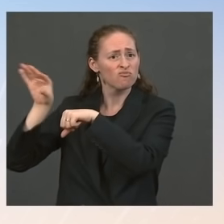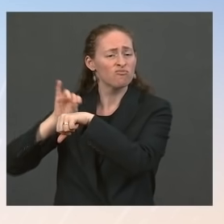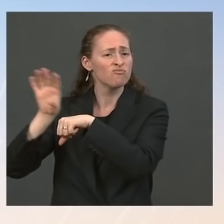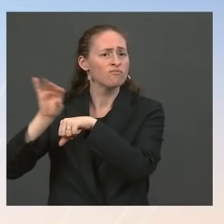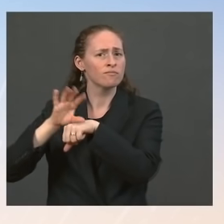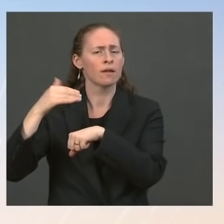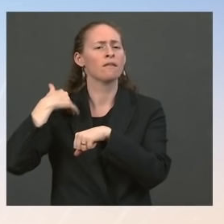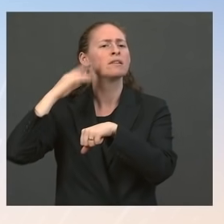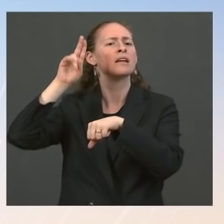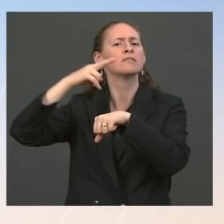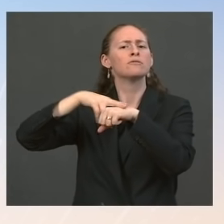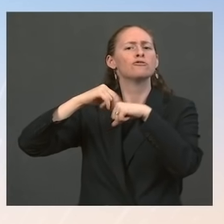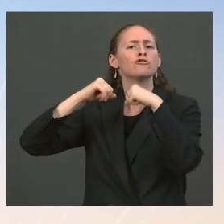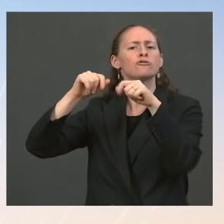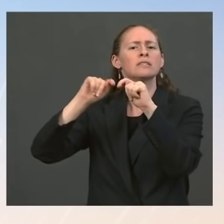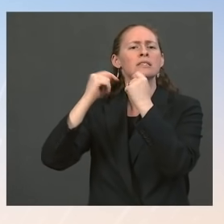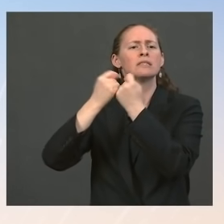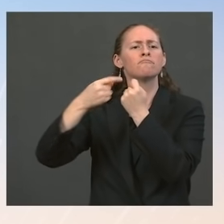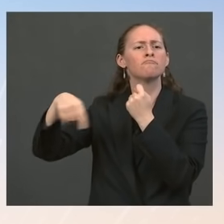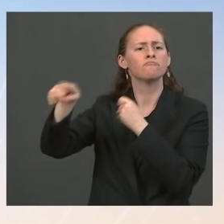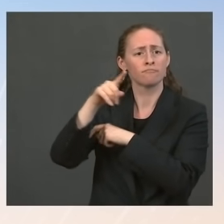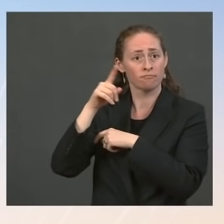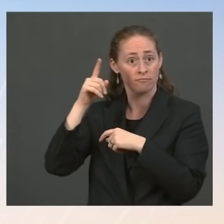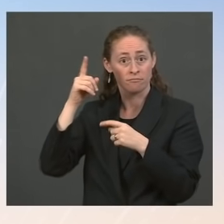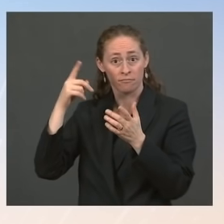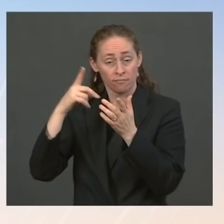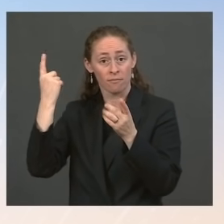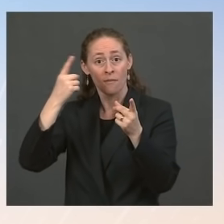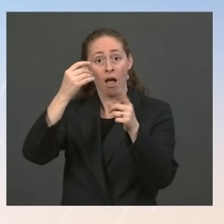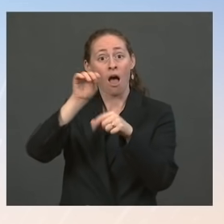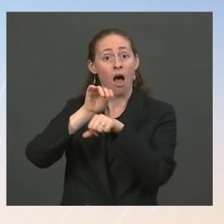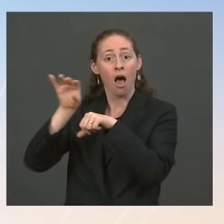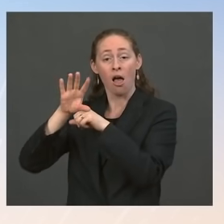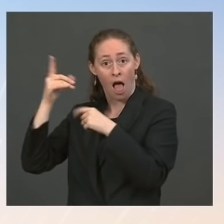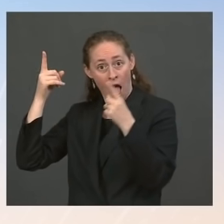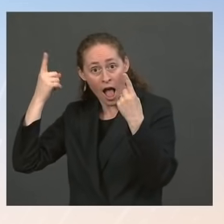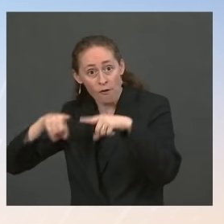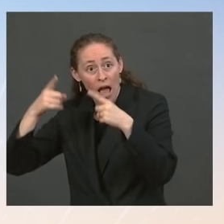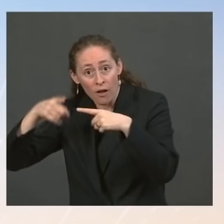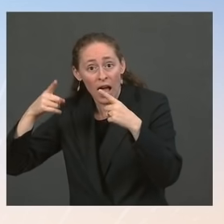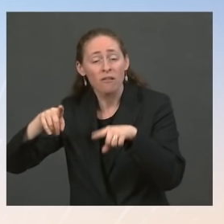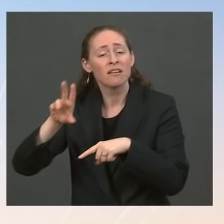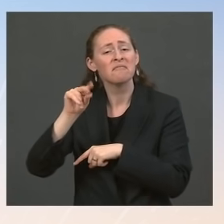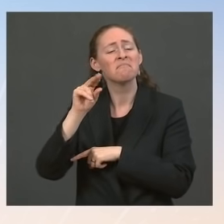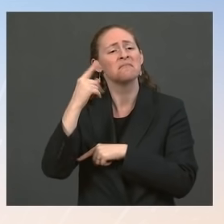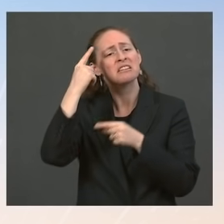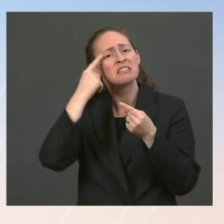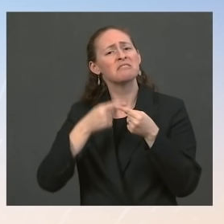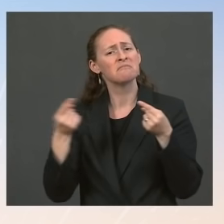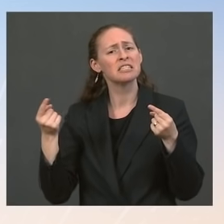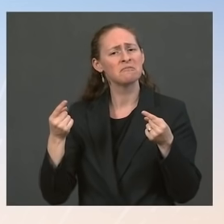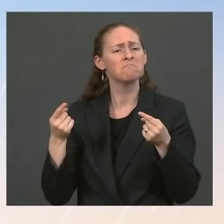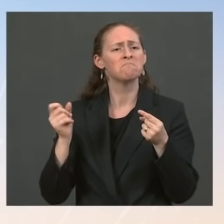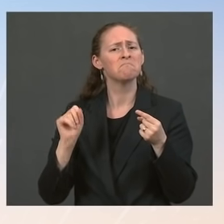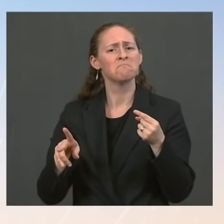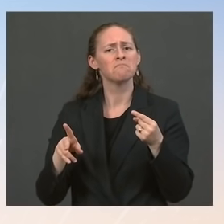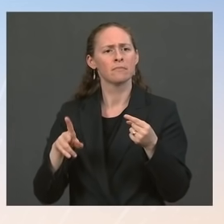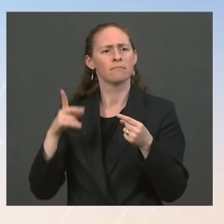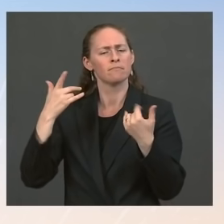It doesn't mean he agrees always with every component and every element of his -- of advice, but he welcomes the candor, he welcomes the debate.